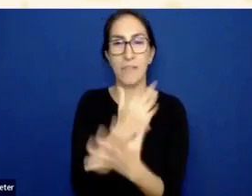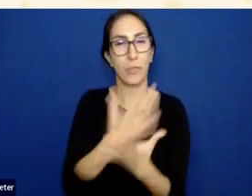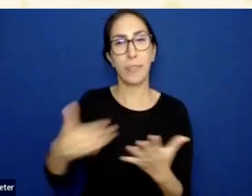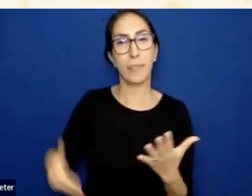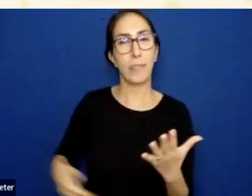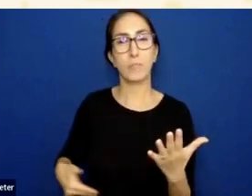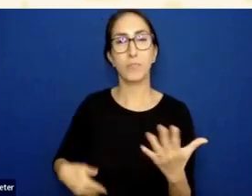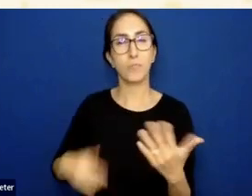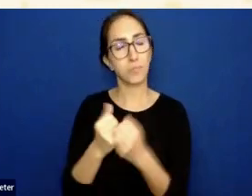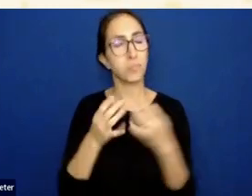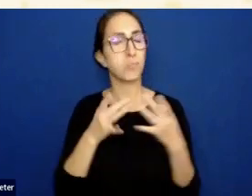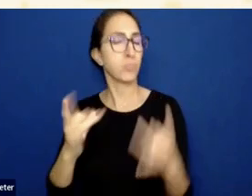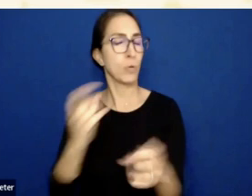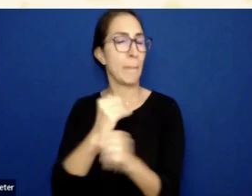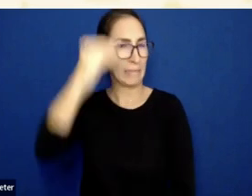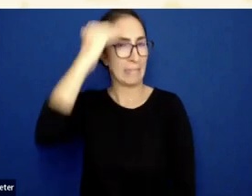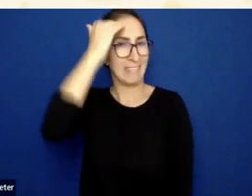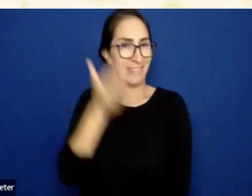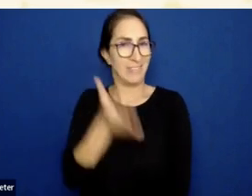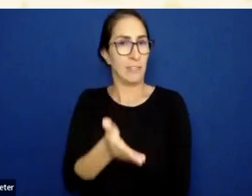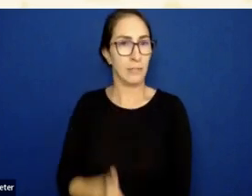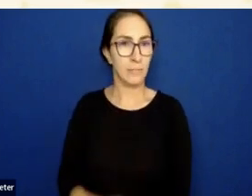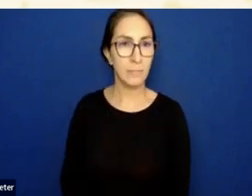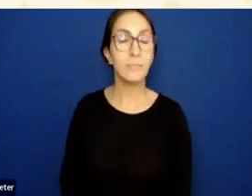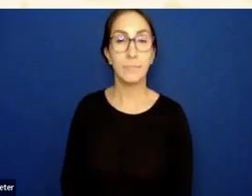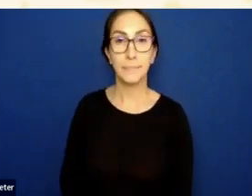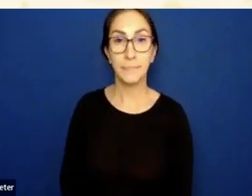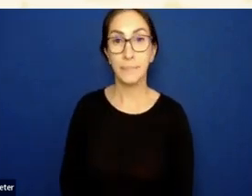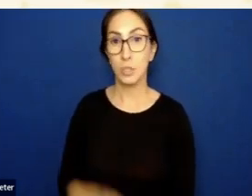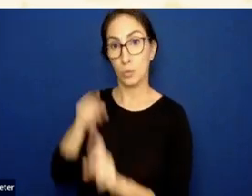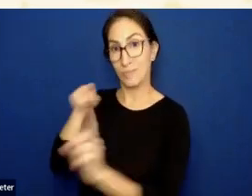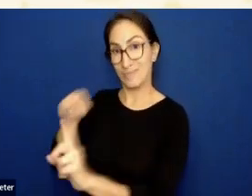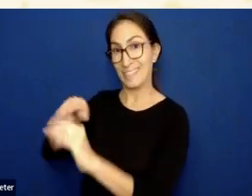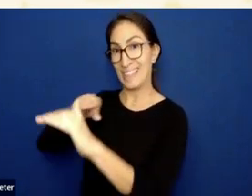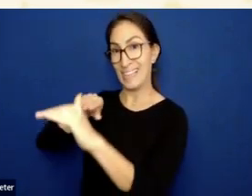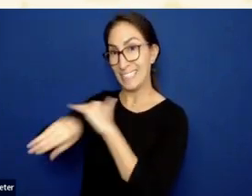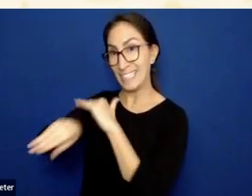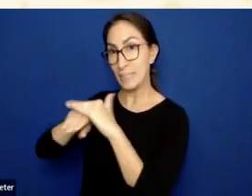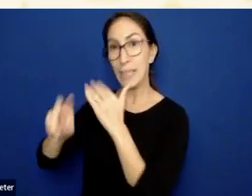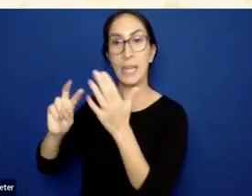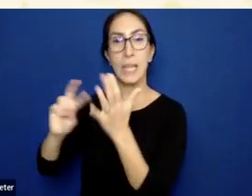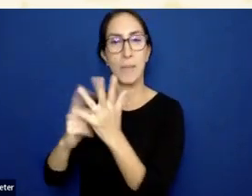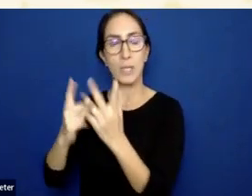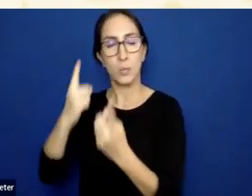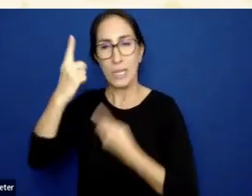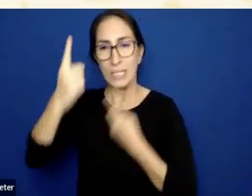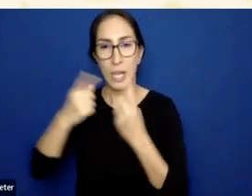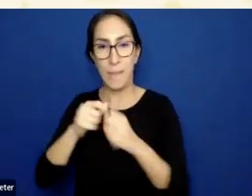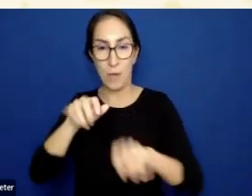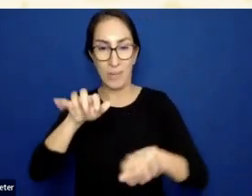When we are talking about accessibility, we are talking about keyboard navigation, screen-reader users,